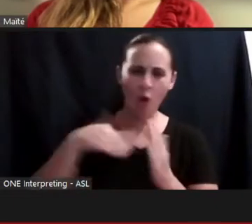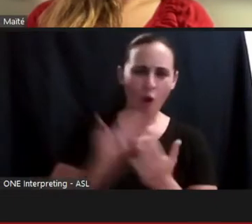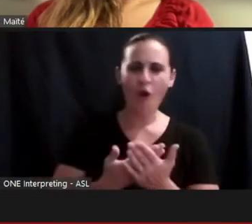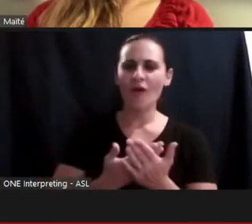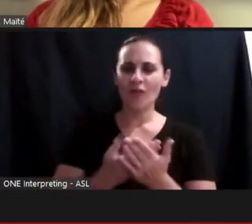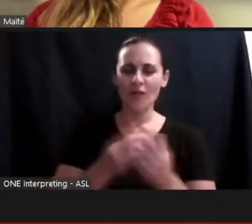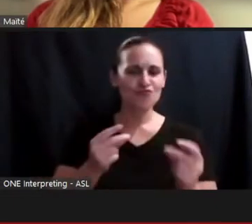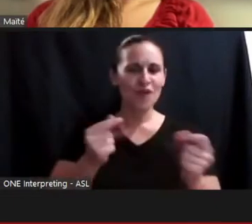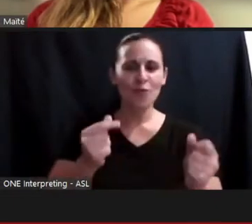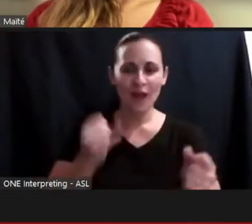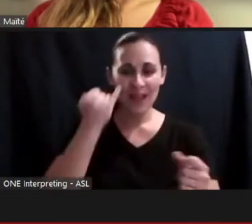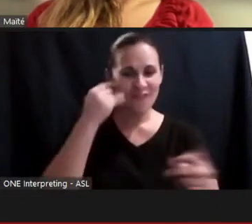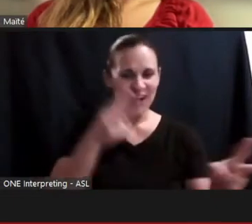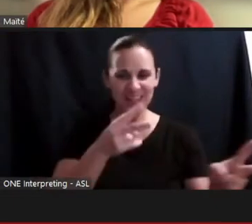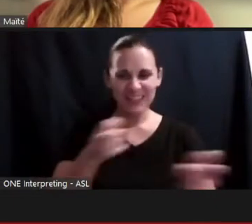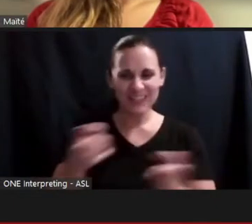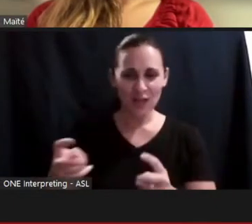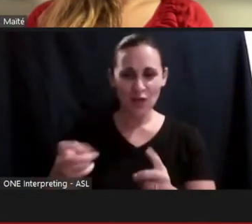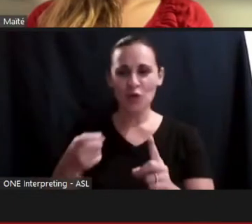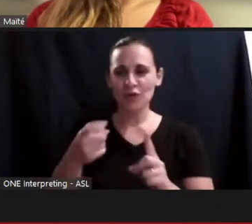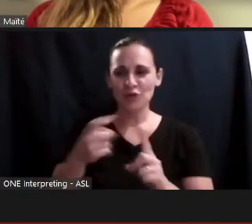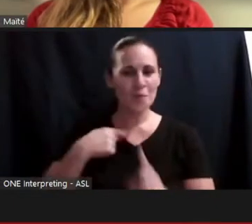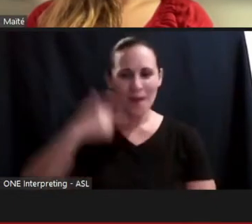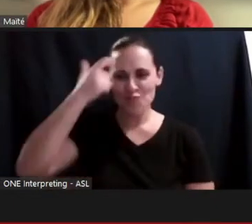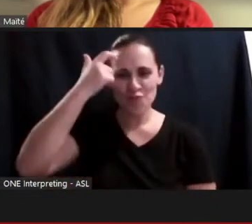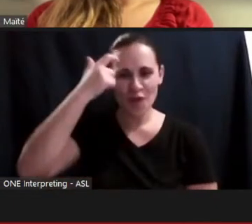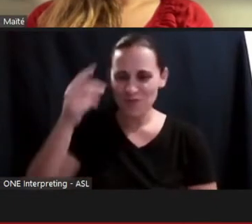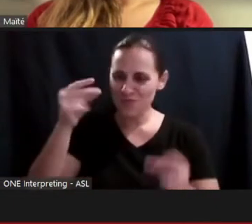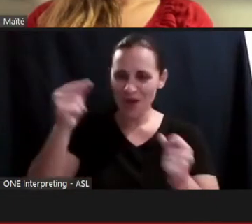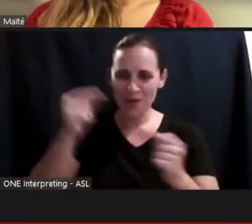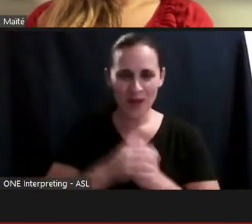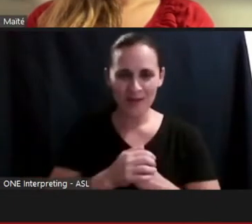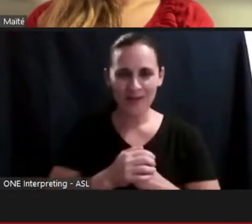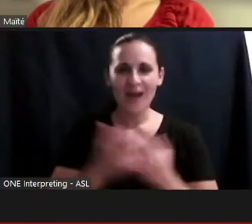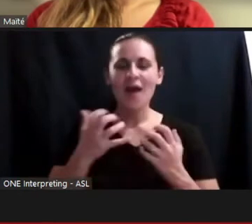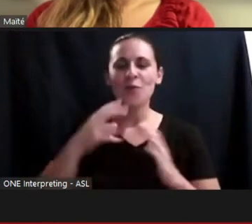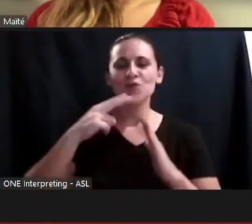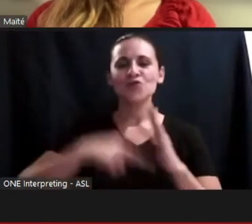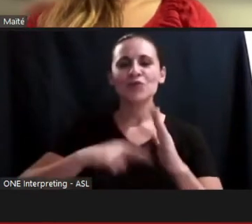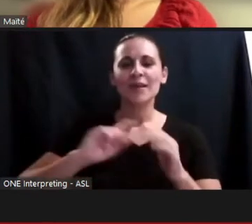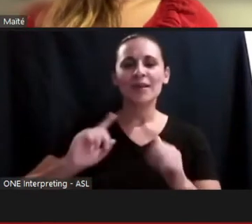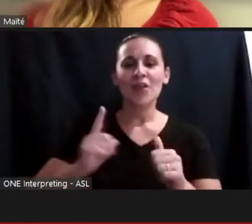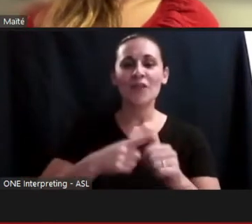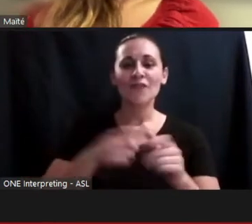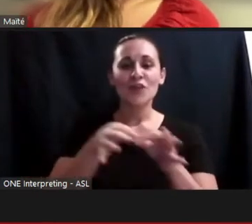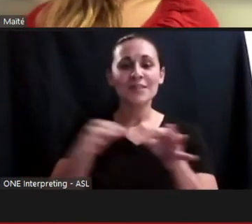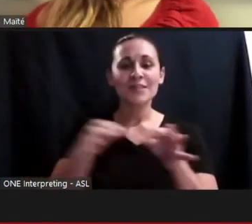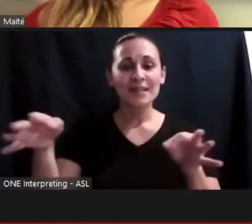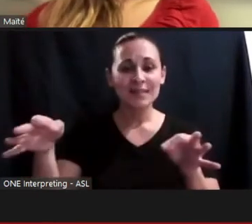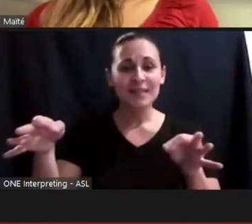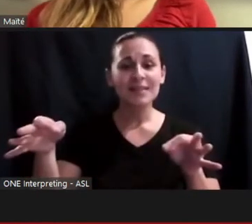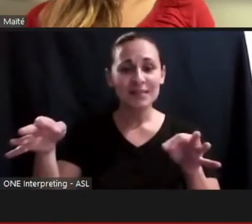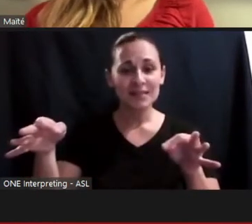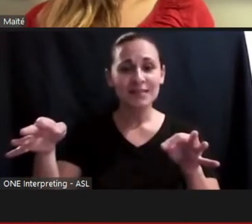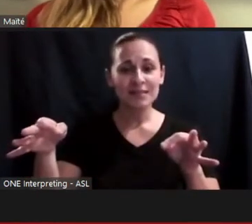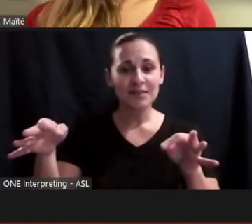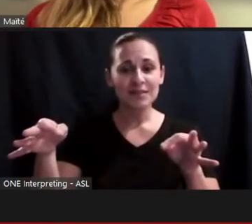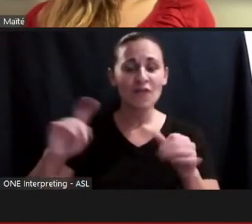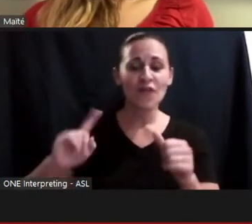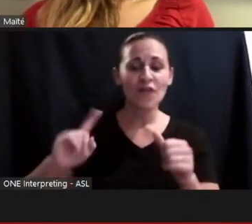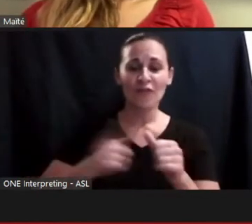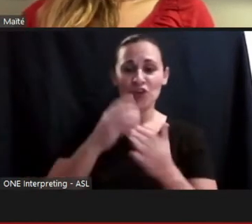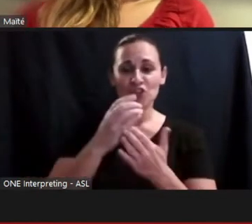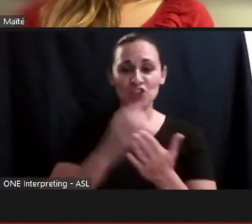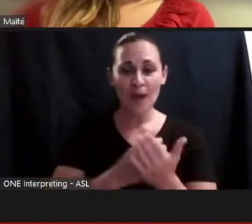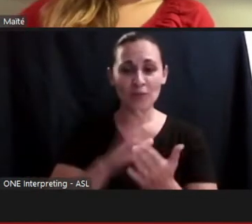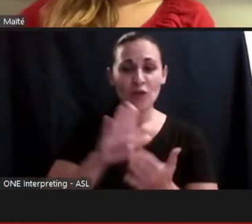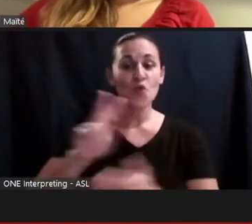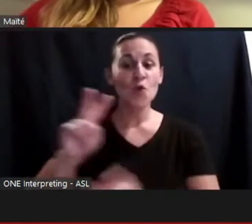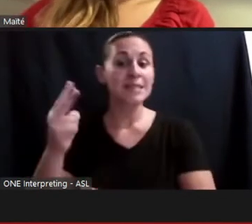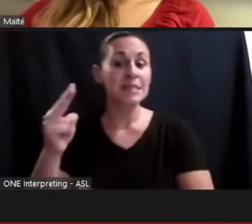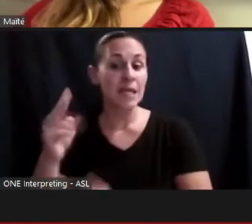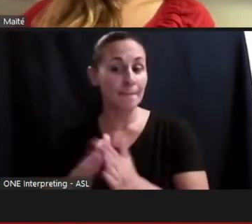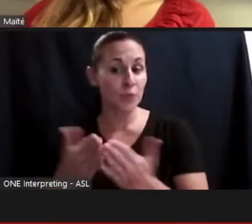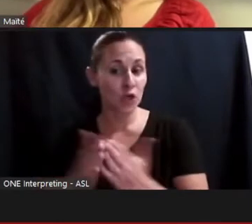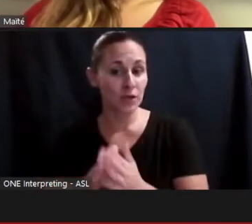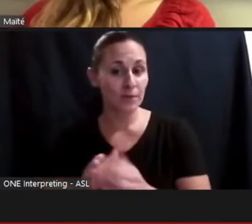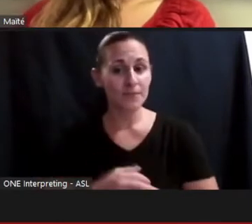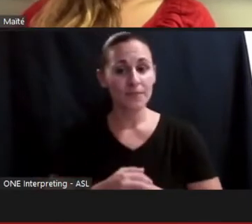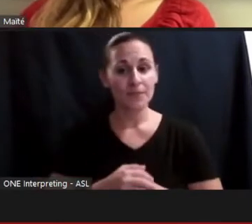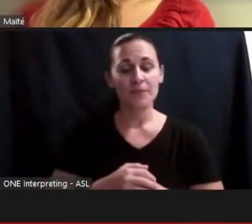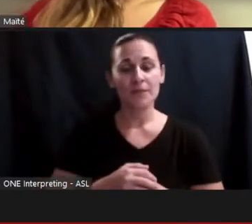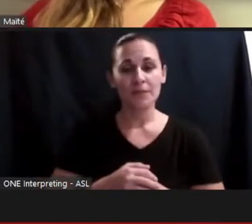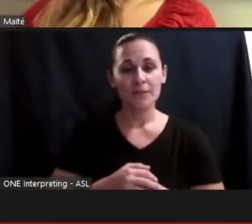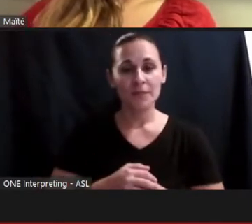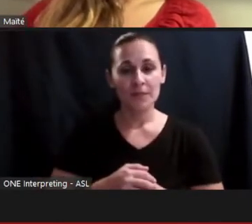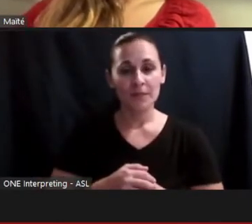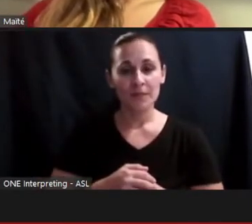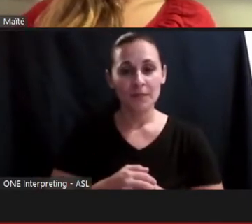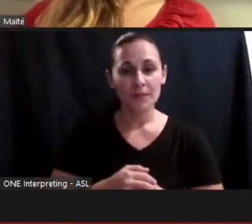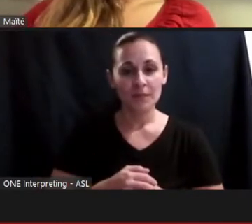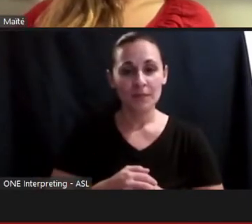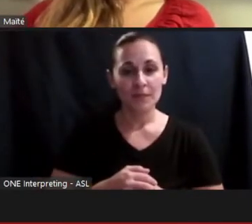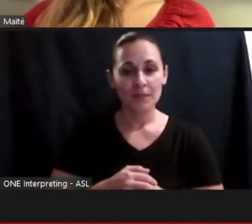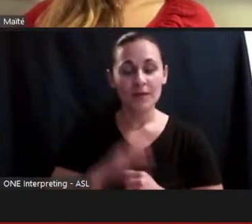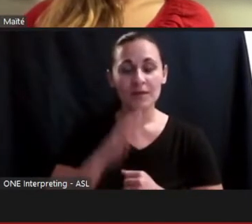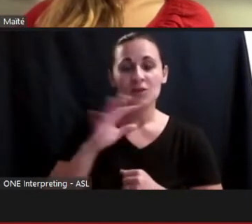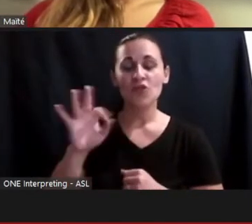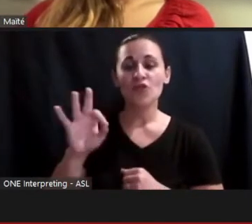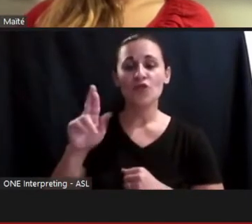directly into my brain -- the 1st sentence of your 2nd novel -- you wrote Jessica did not realize she